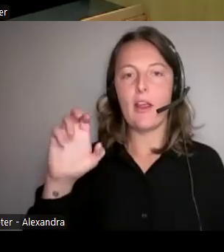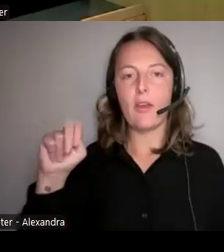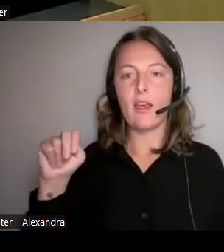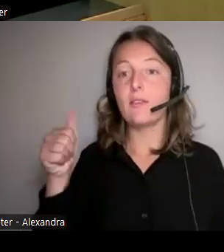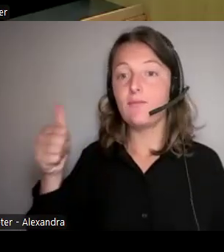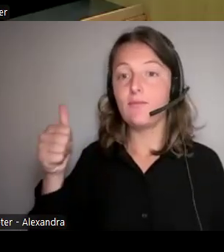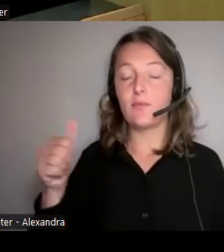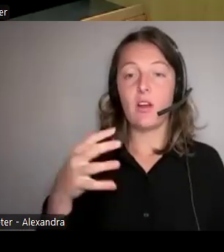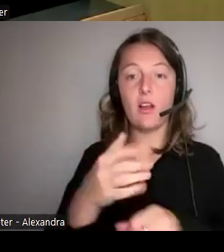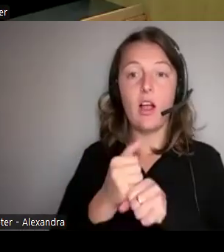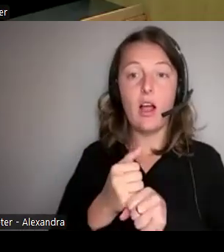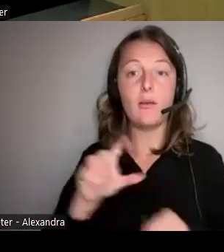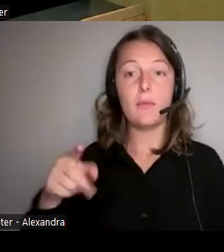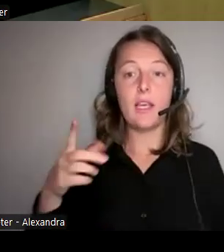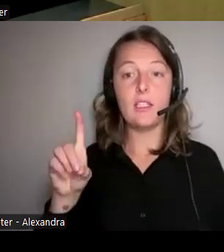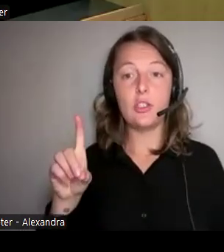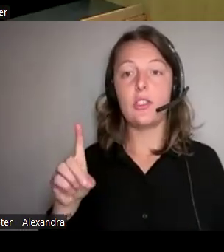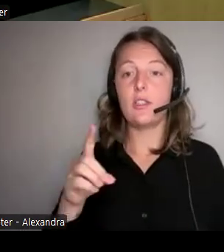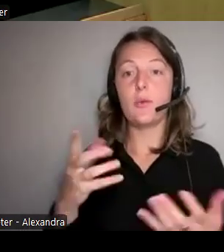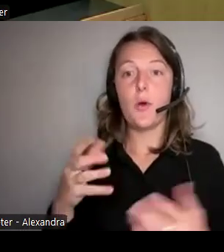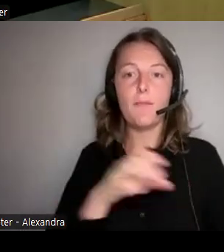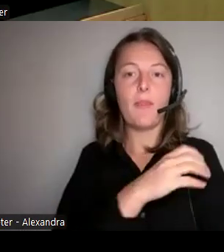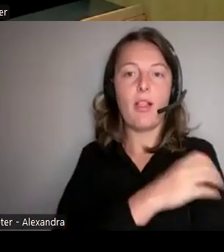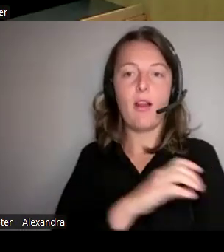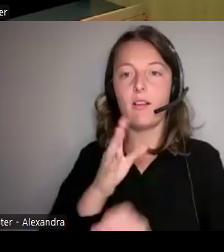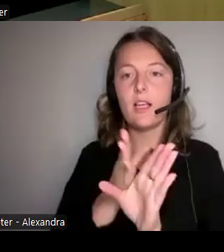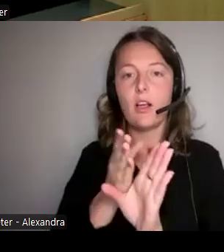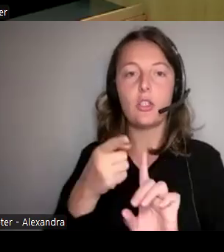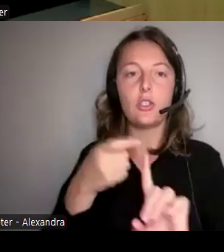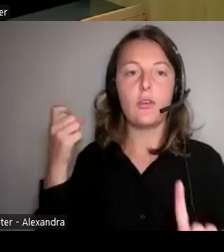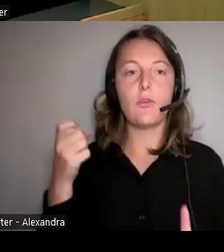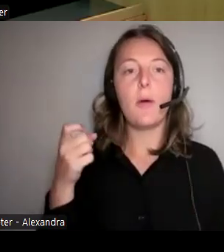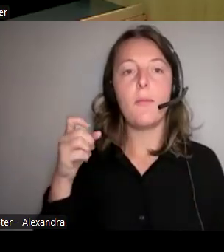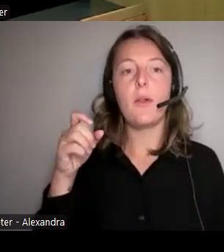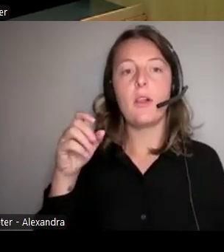uh got her doctorate in clinical psychology from Fairley Dickinson University and then went from